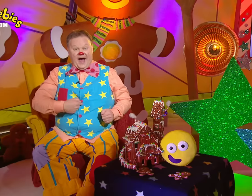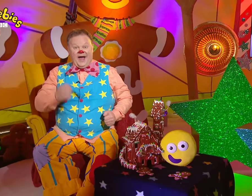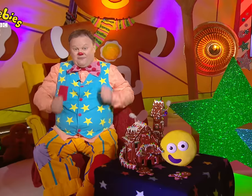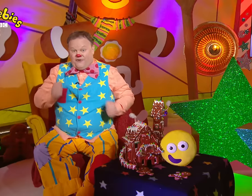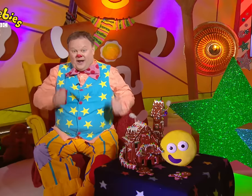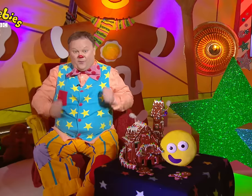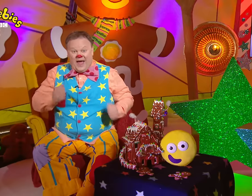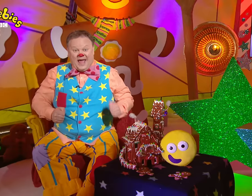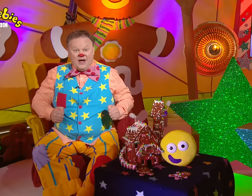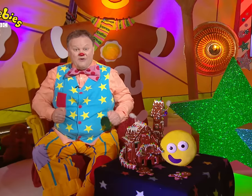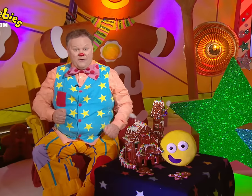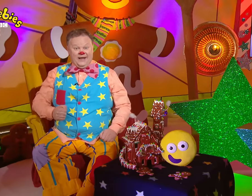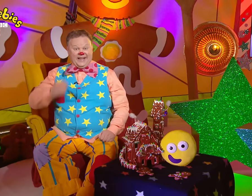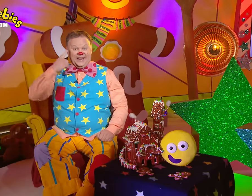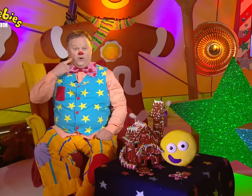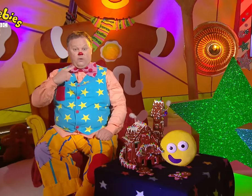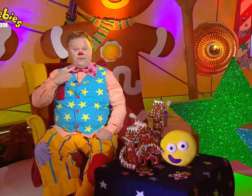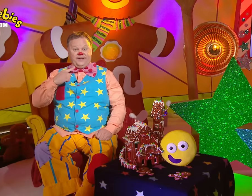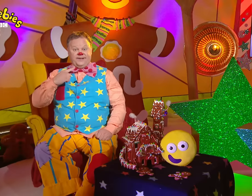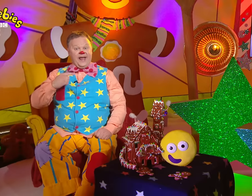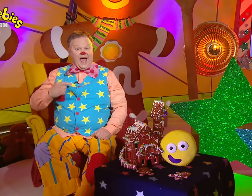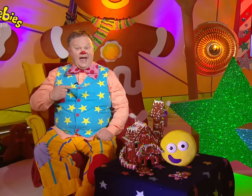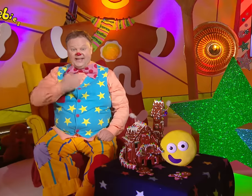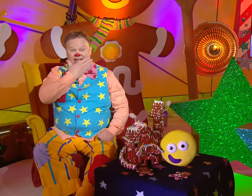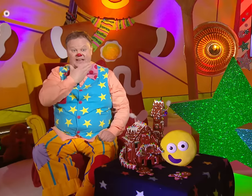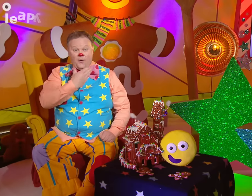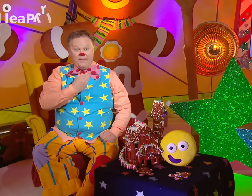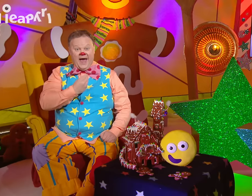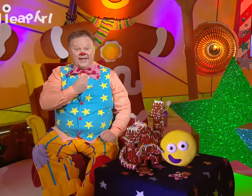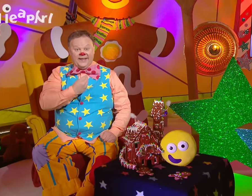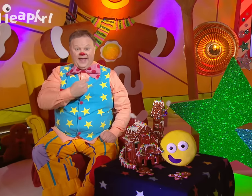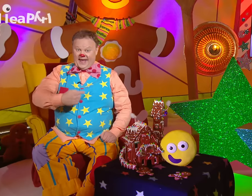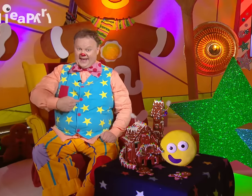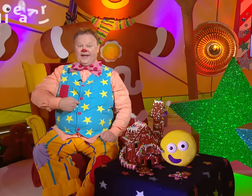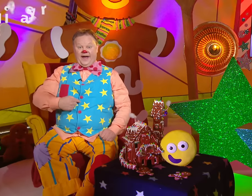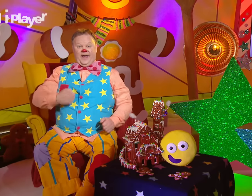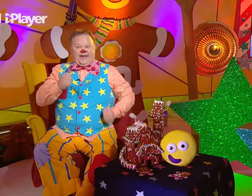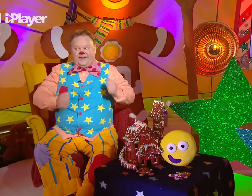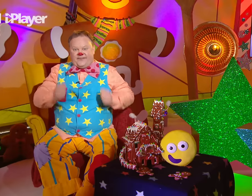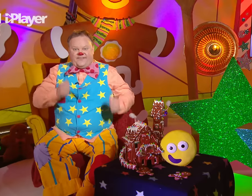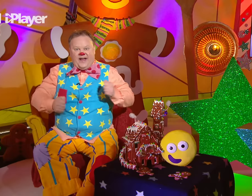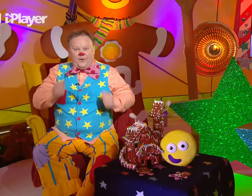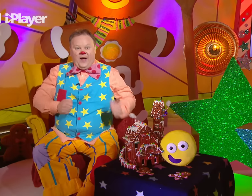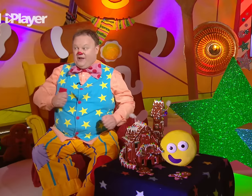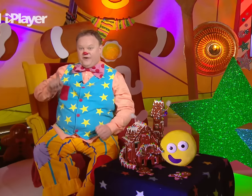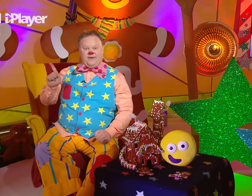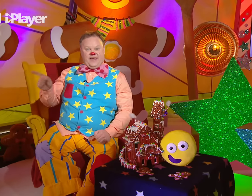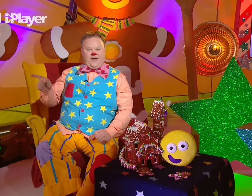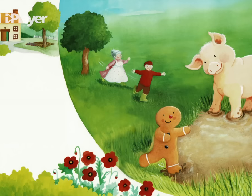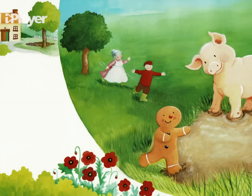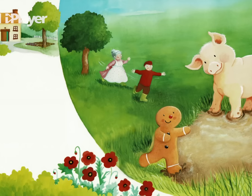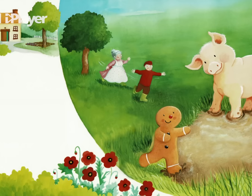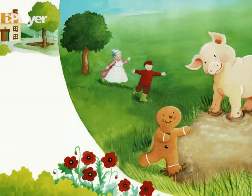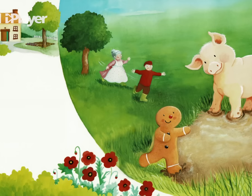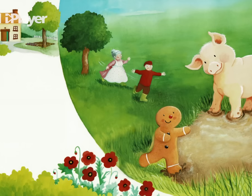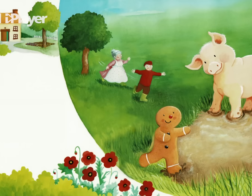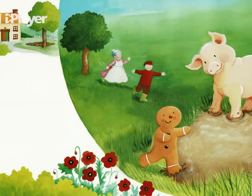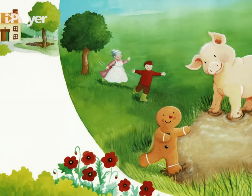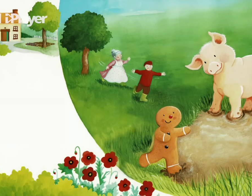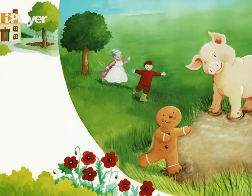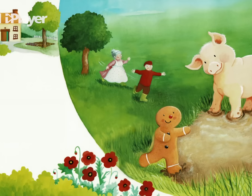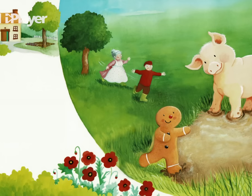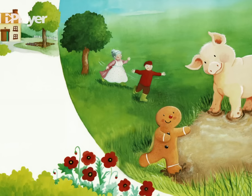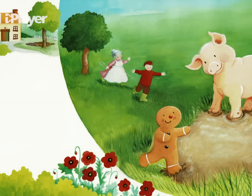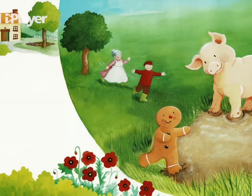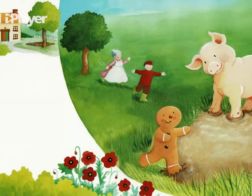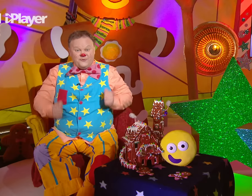i've run away from a little old woman and a little old man and i can run away from you he said